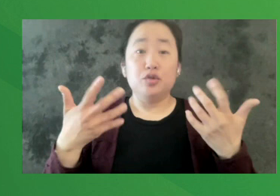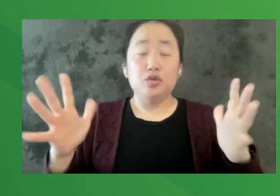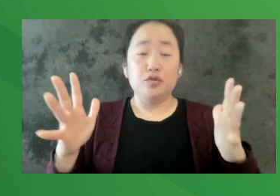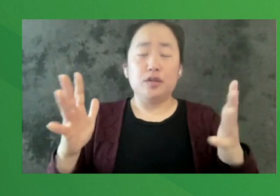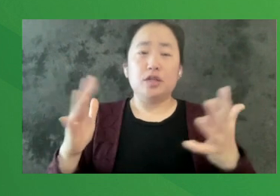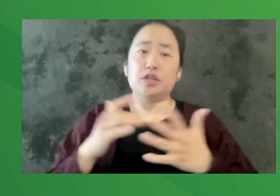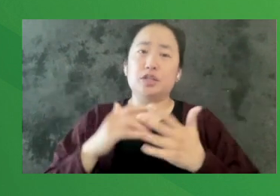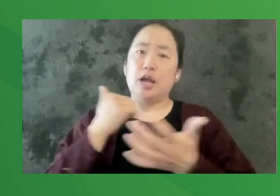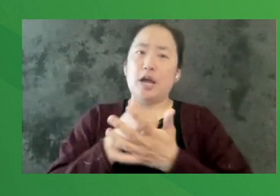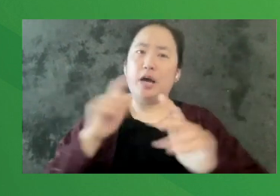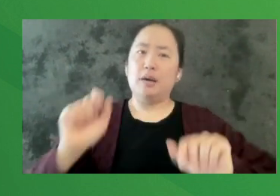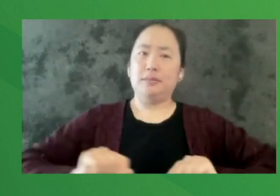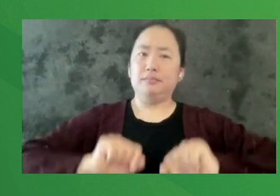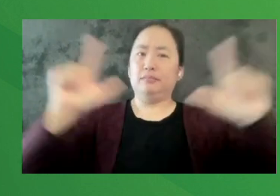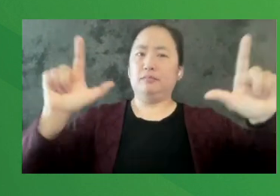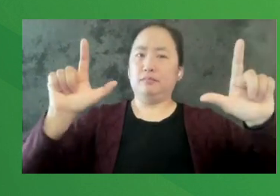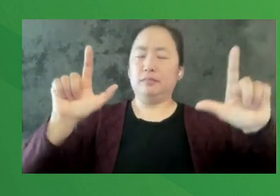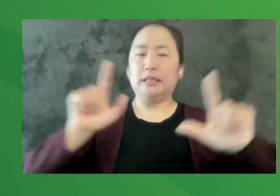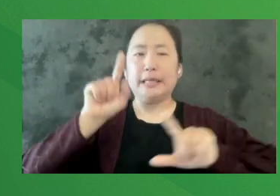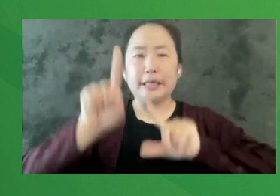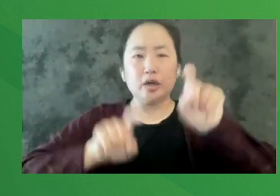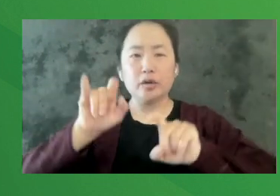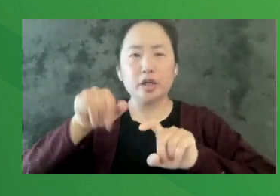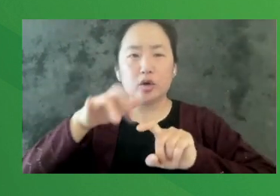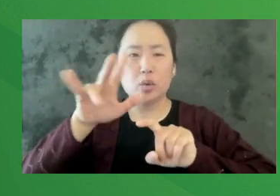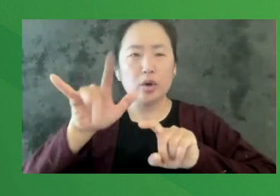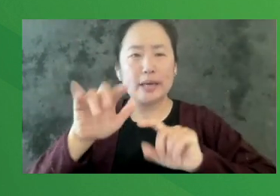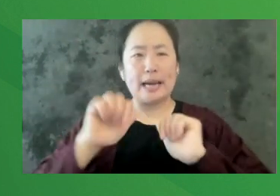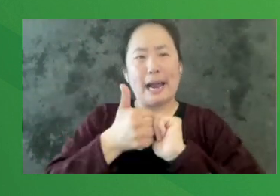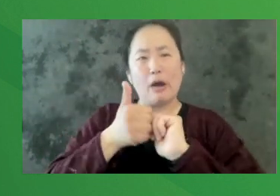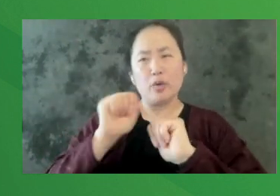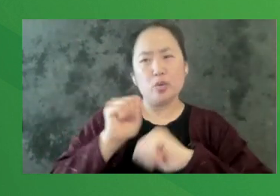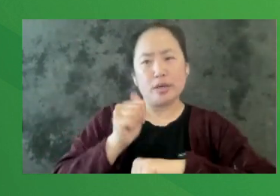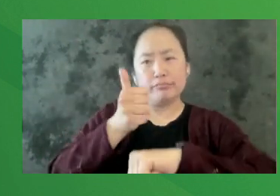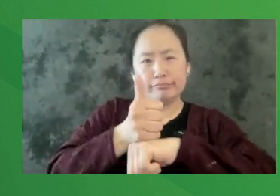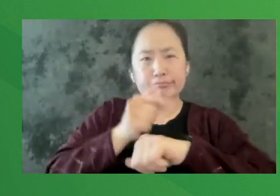and thinking about how to structure curricular inquiries around environmental learning and social